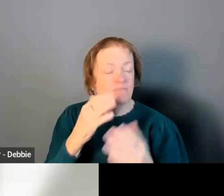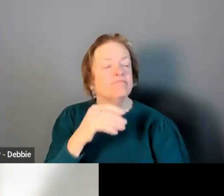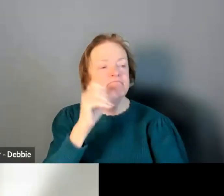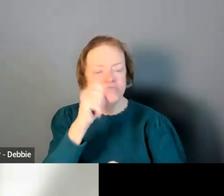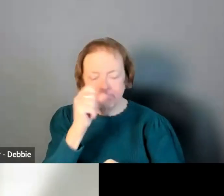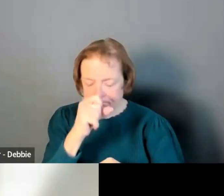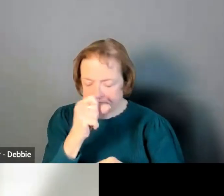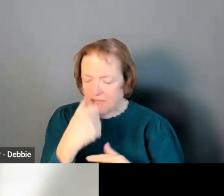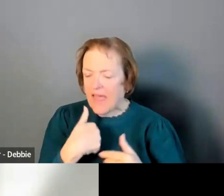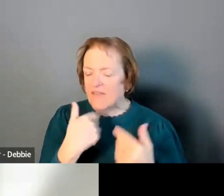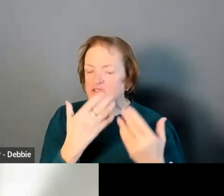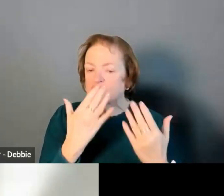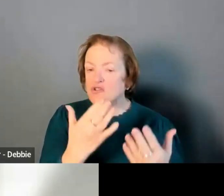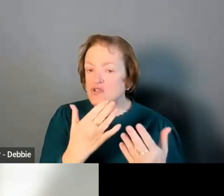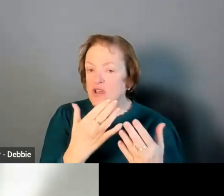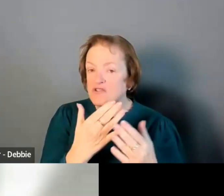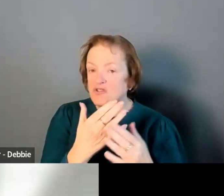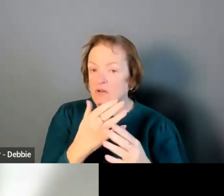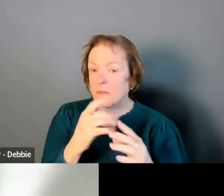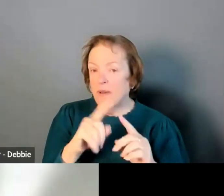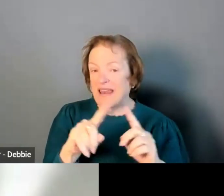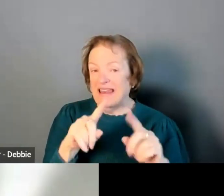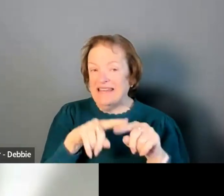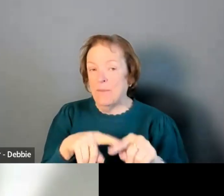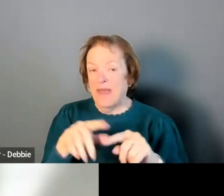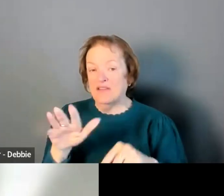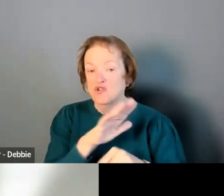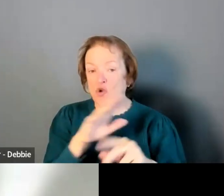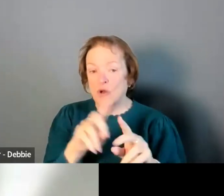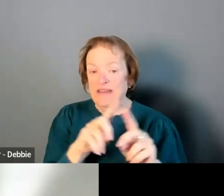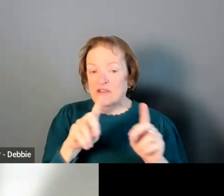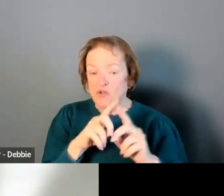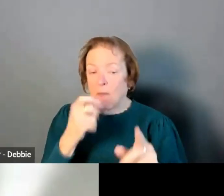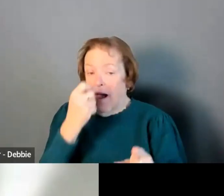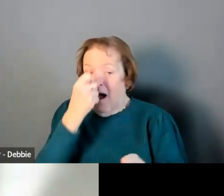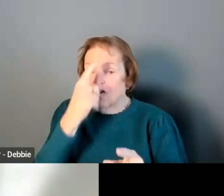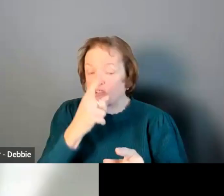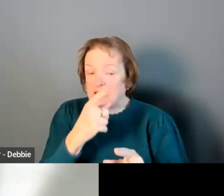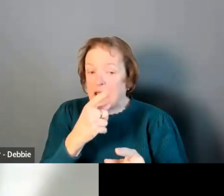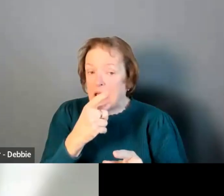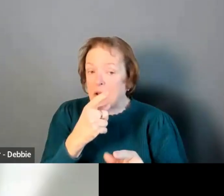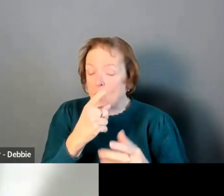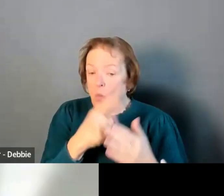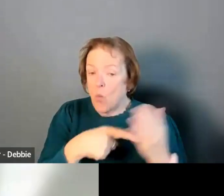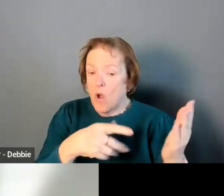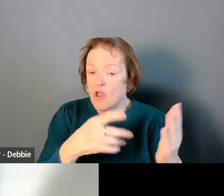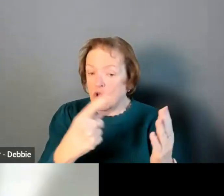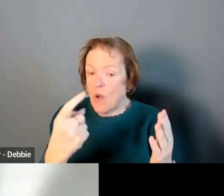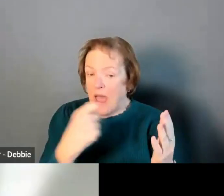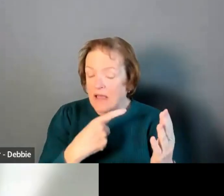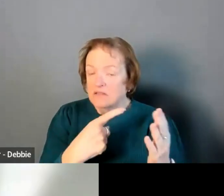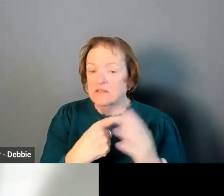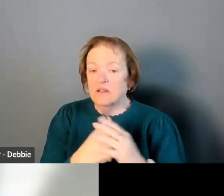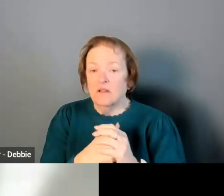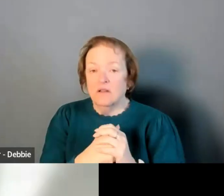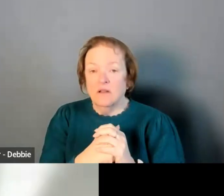but it'll also depend on your district, but I hear what you are saying. What I have run into, what we have run into, is that telecoil.